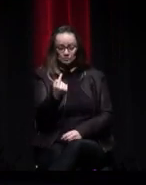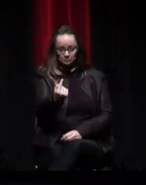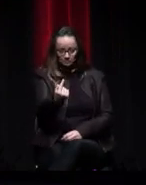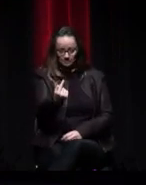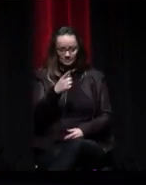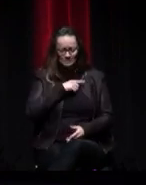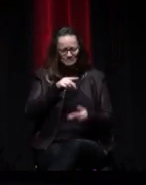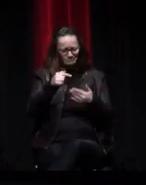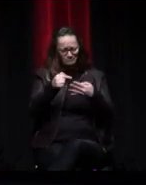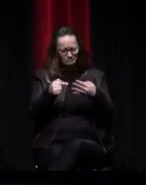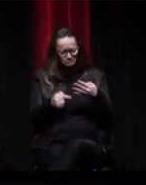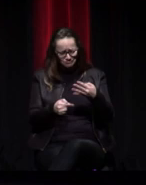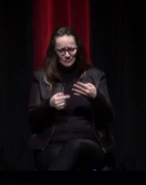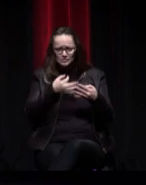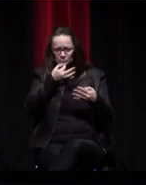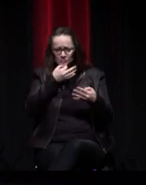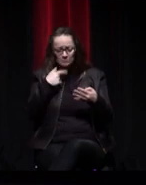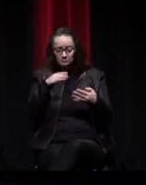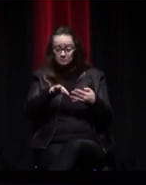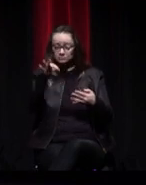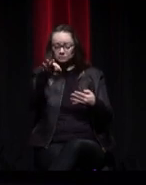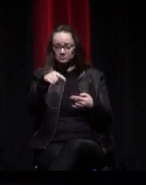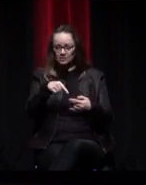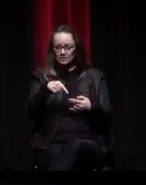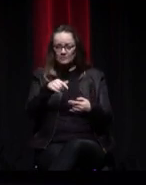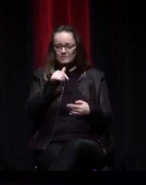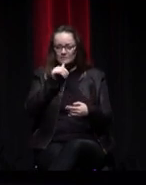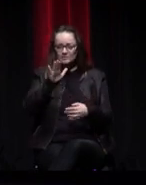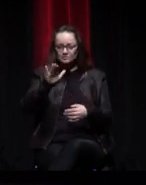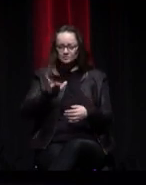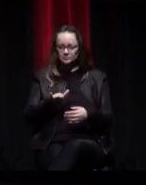of speaking of something less performatic